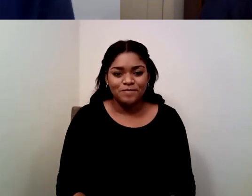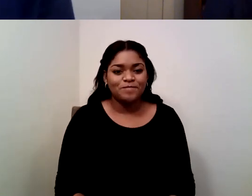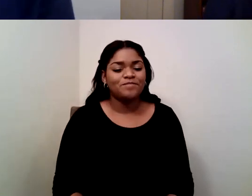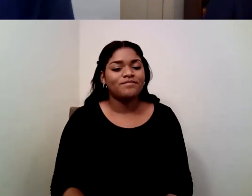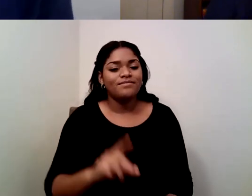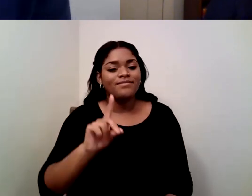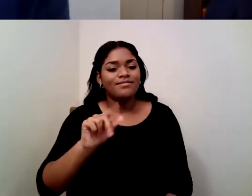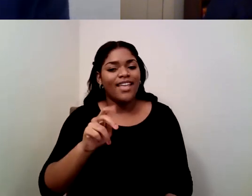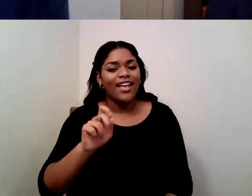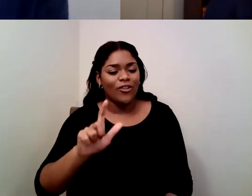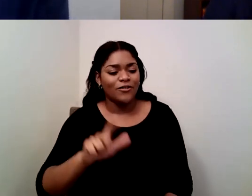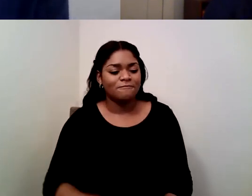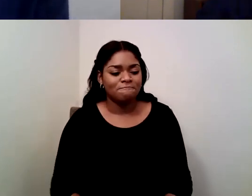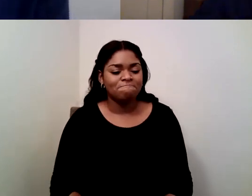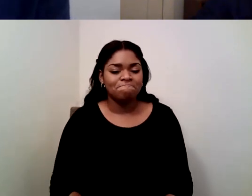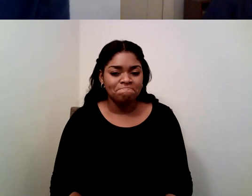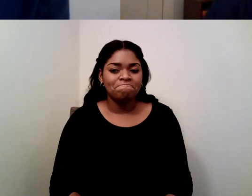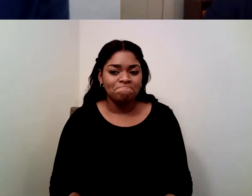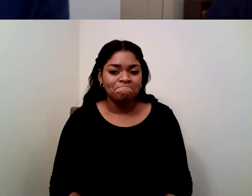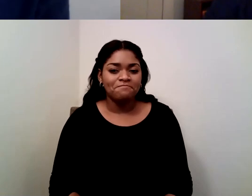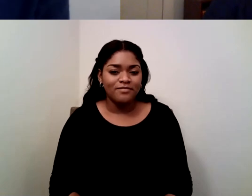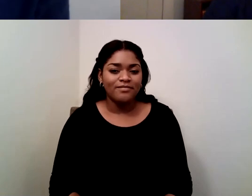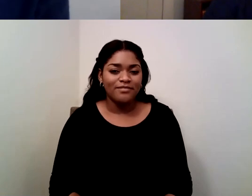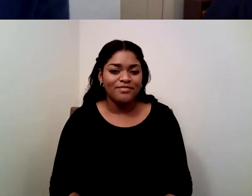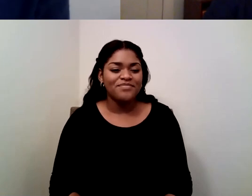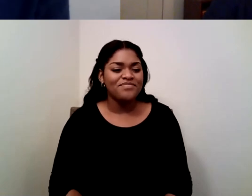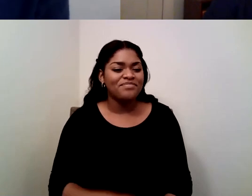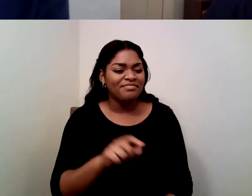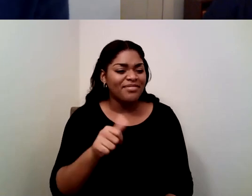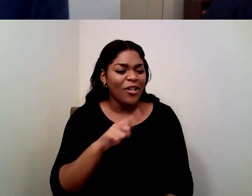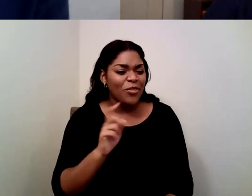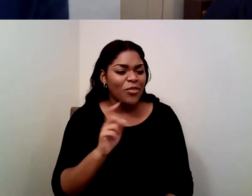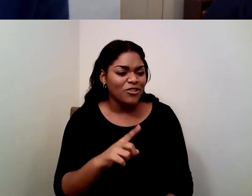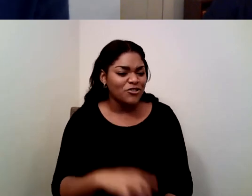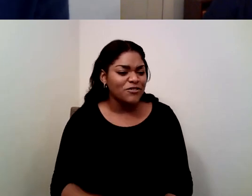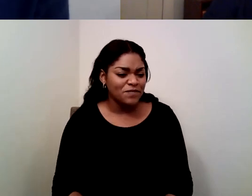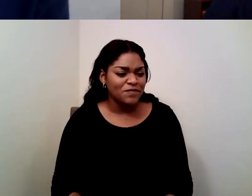Good thought. Someone has asked if you have explored the